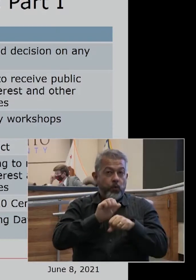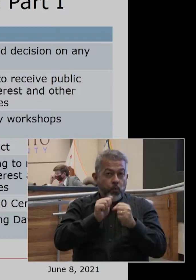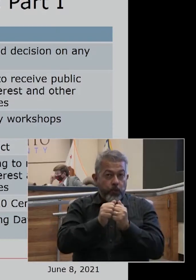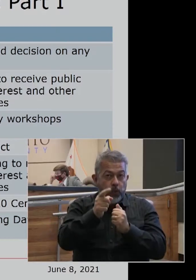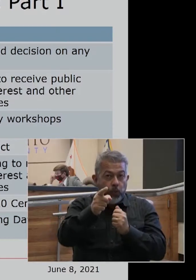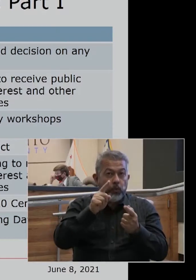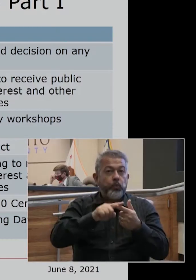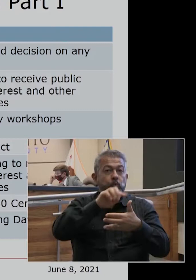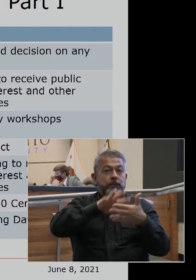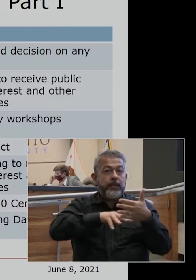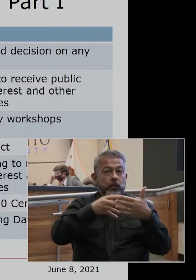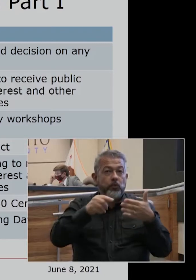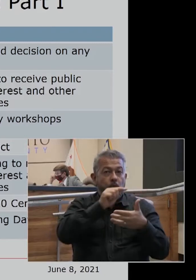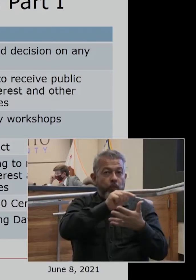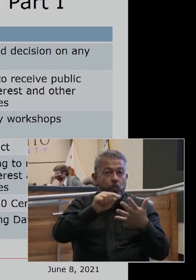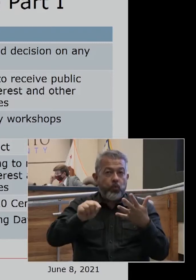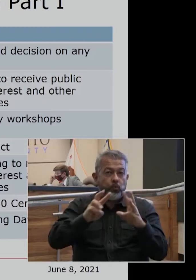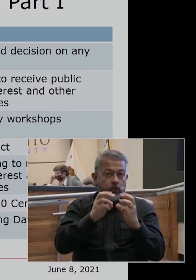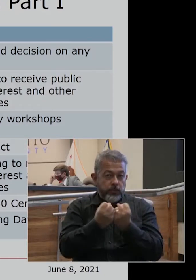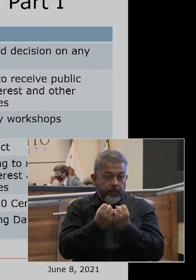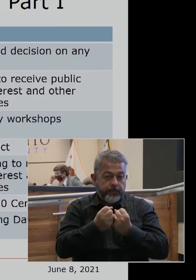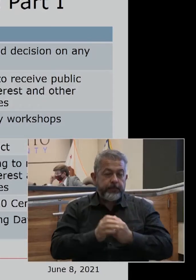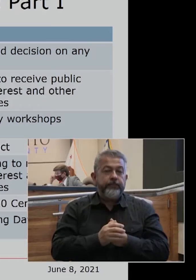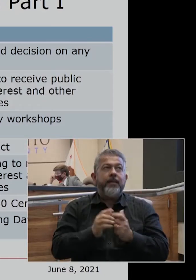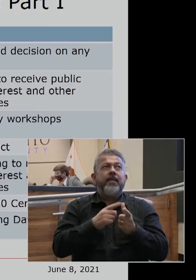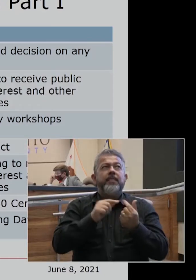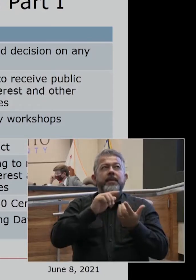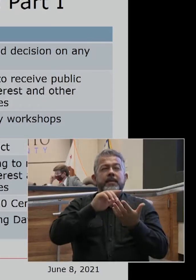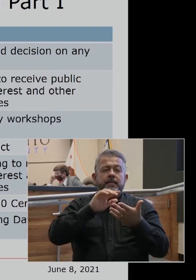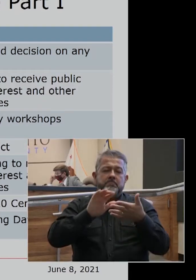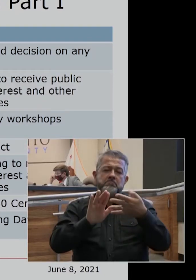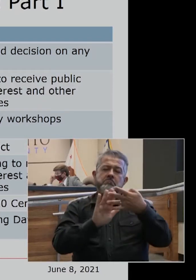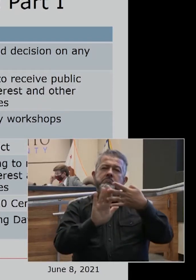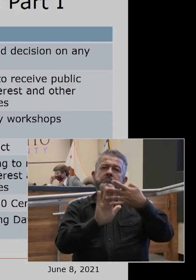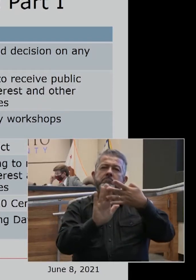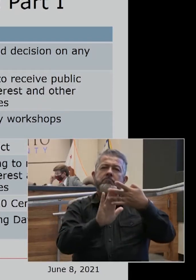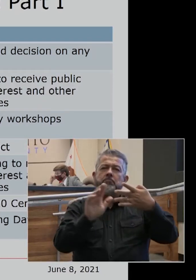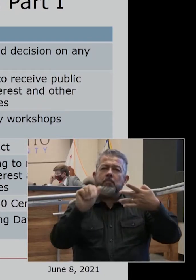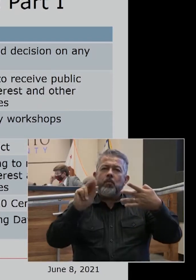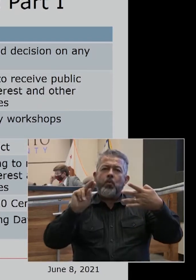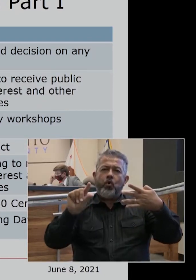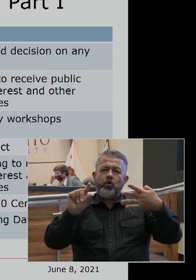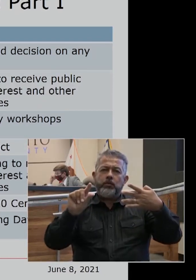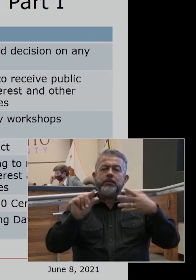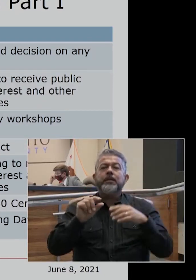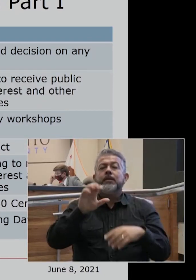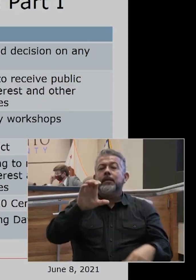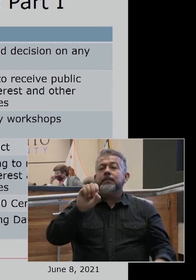WHICH WE INTEND TO DO AND STAFF WILL BE WORKING WITH YOU ON WILL BE WORKING WITH YOU ON SCHEDULING THOSE. SCHEDULING THOSE. IN MID AUGUST CENSUS BUREAU WILL